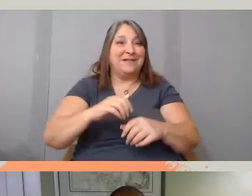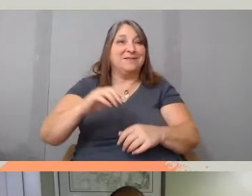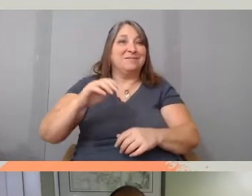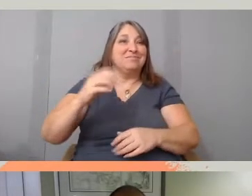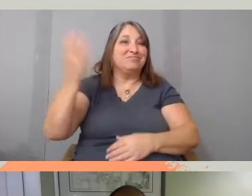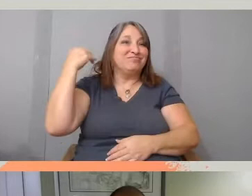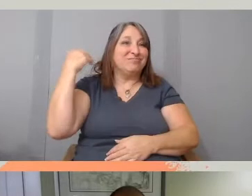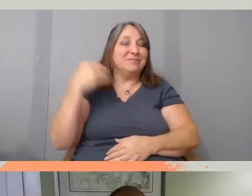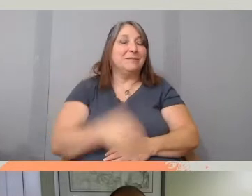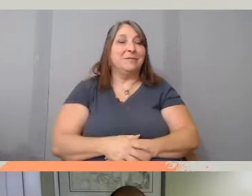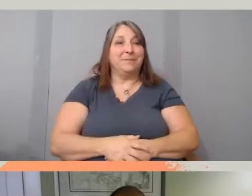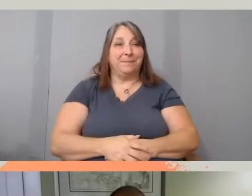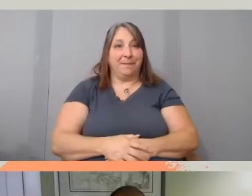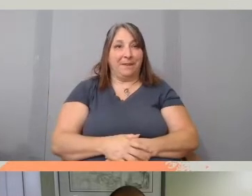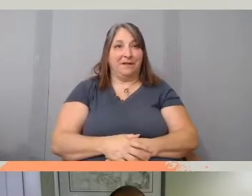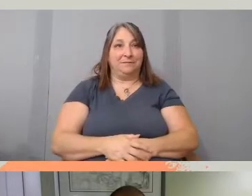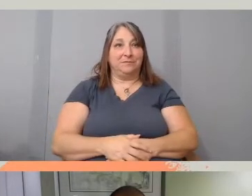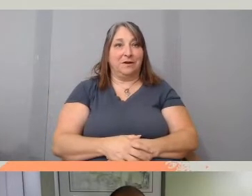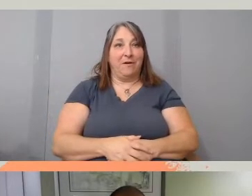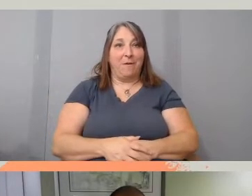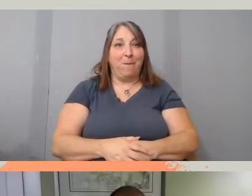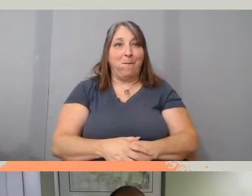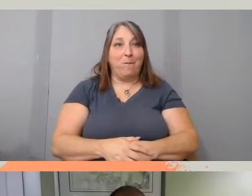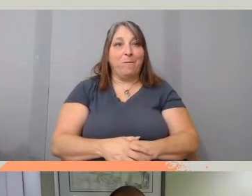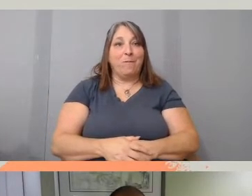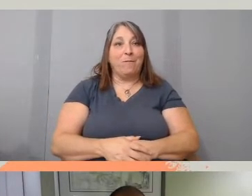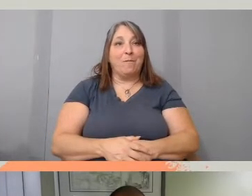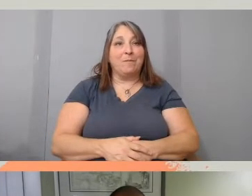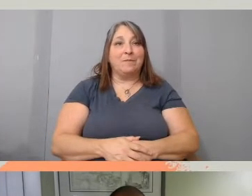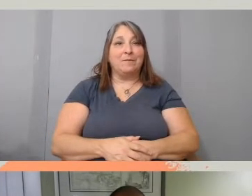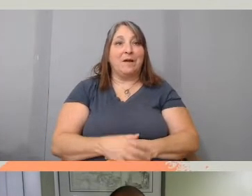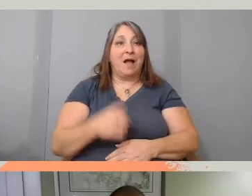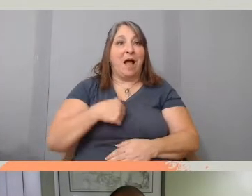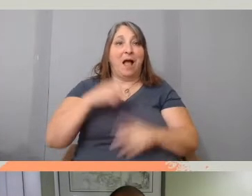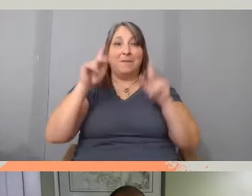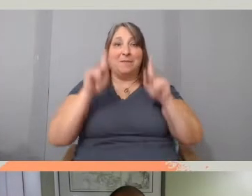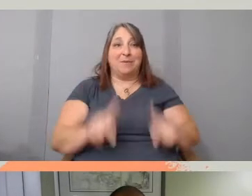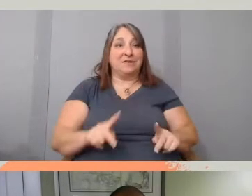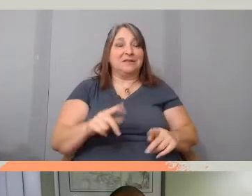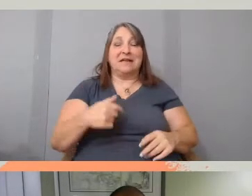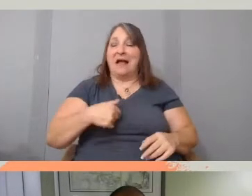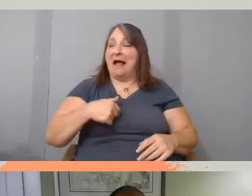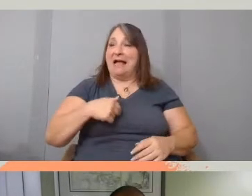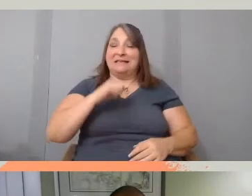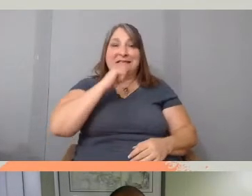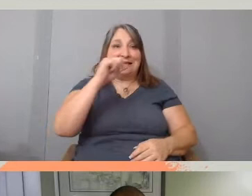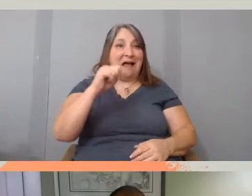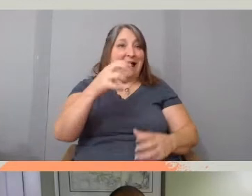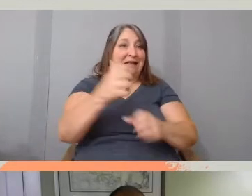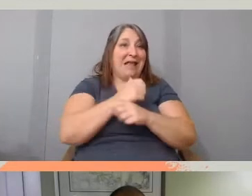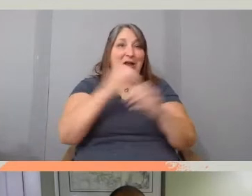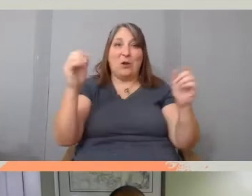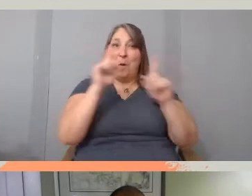And, you know, I'm somebody that did not benefit from any mentorship. I didn't really have mentors, I had to kind of